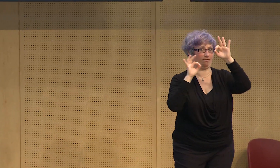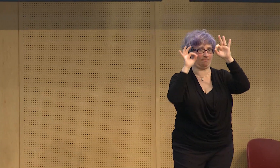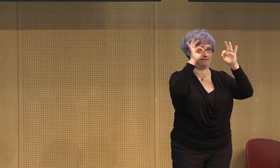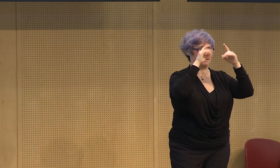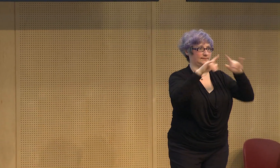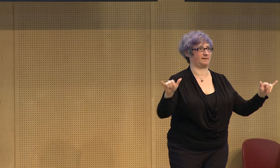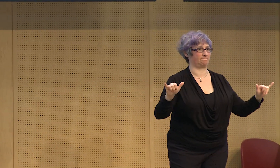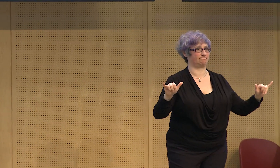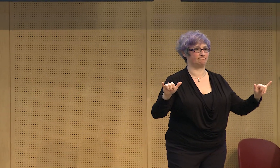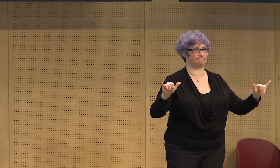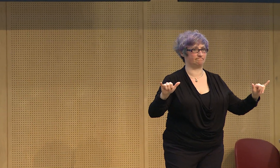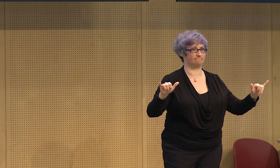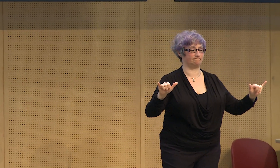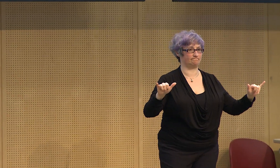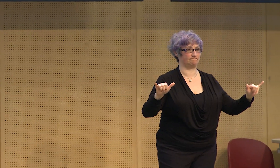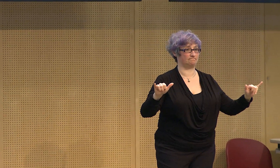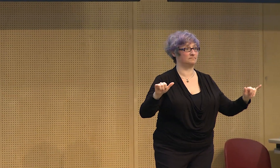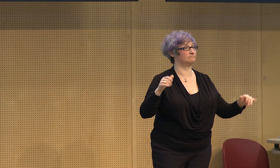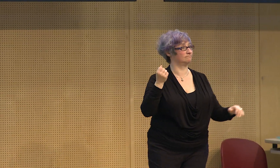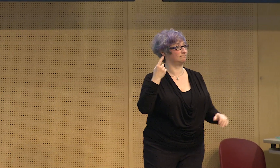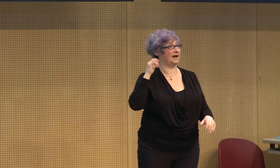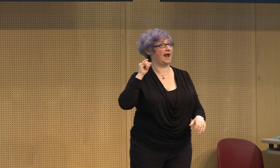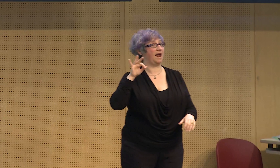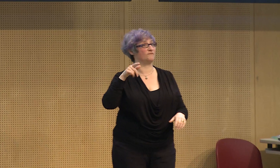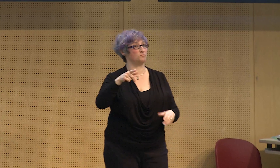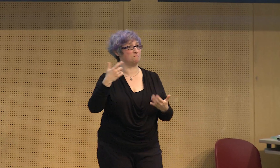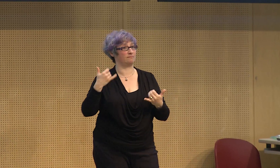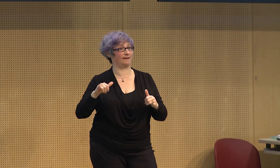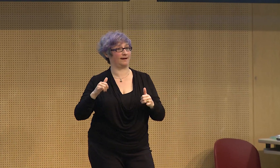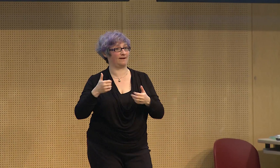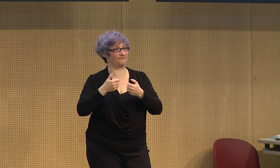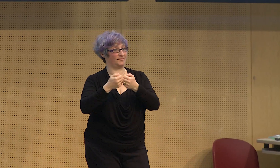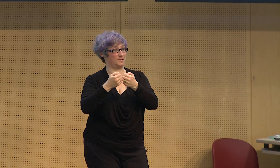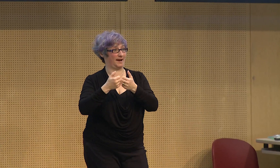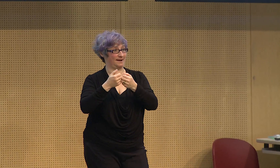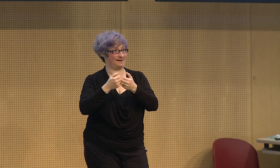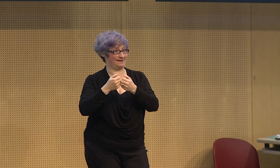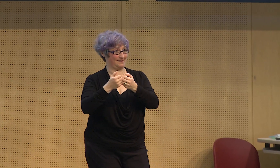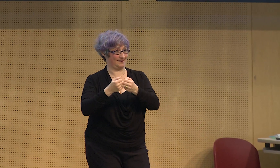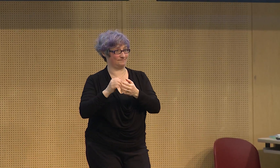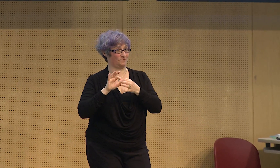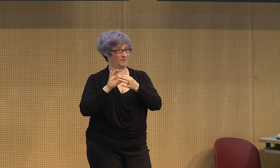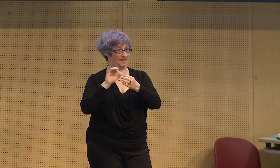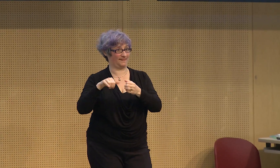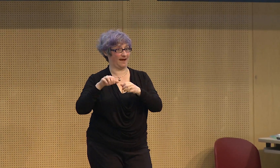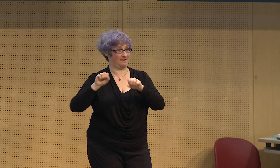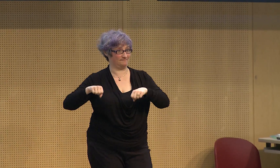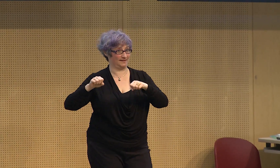Parallel individuazation-- talking about an exact representation.